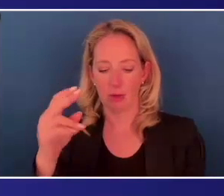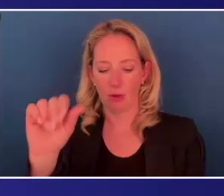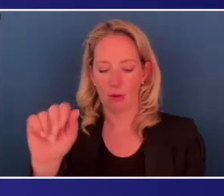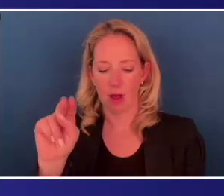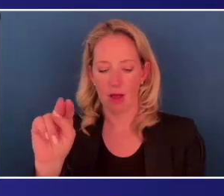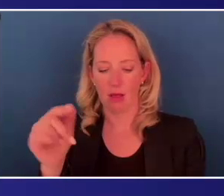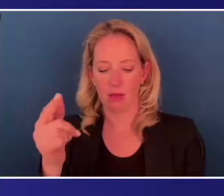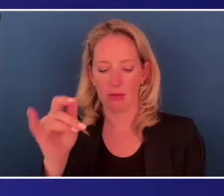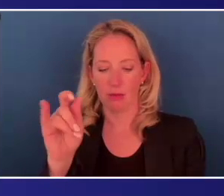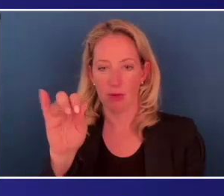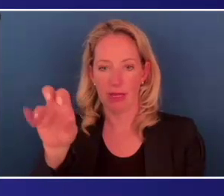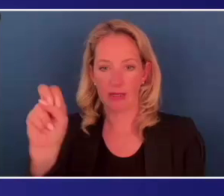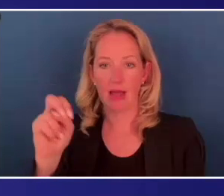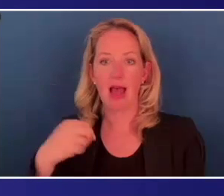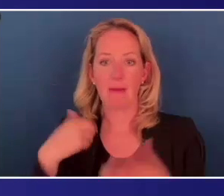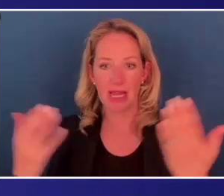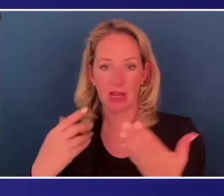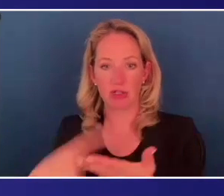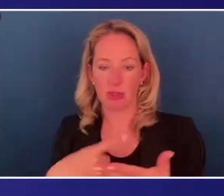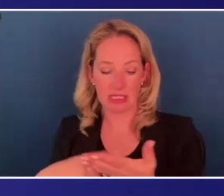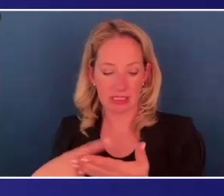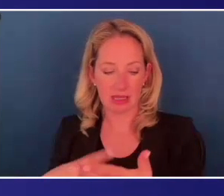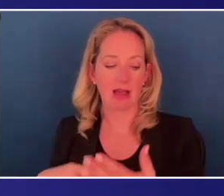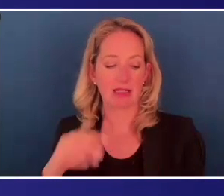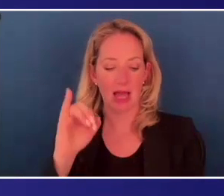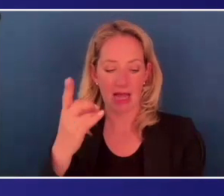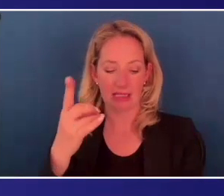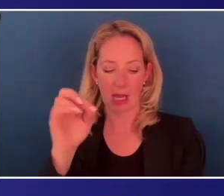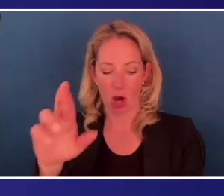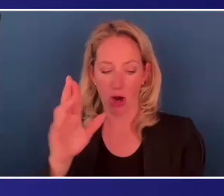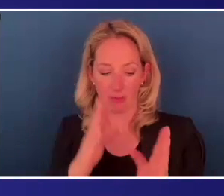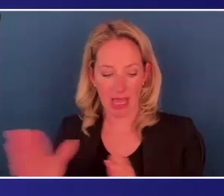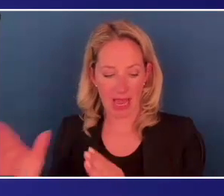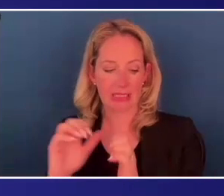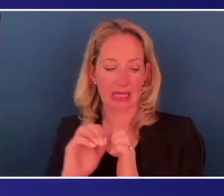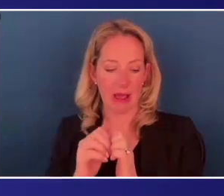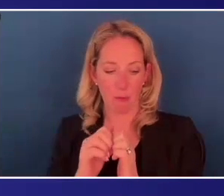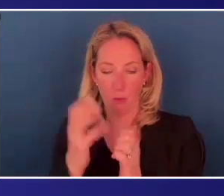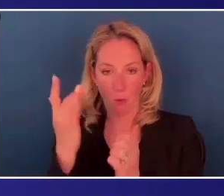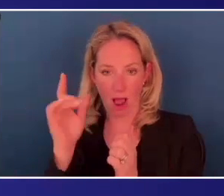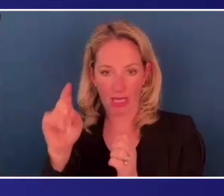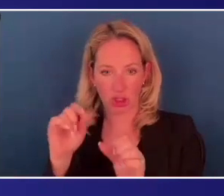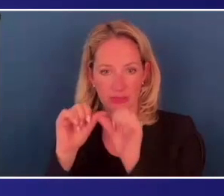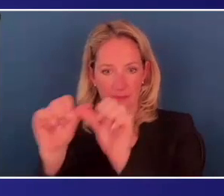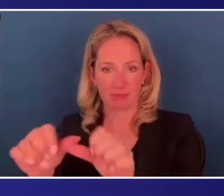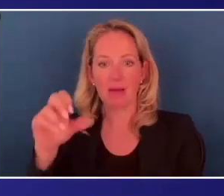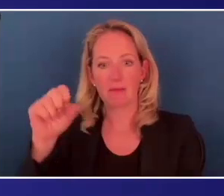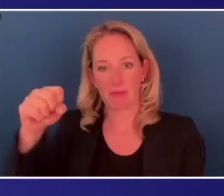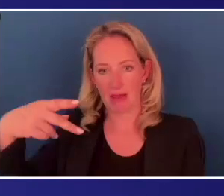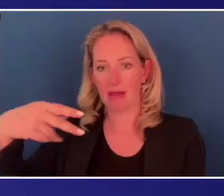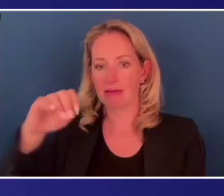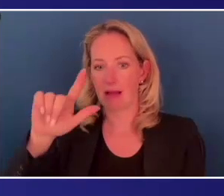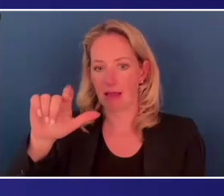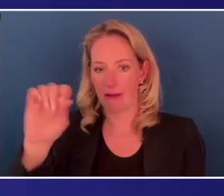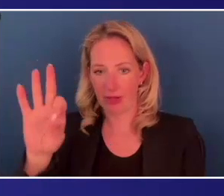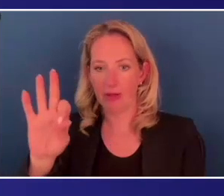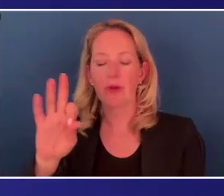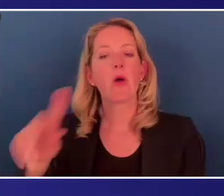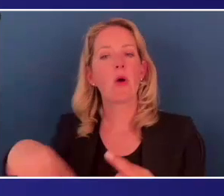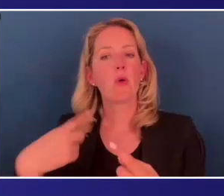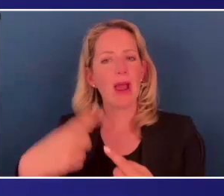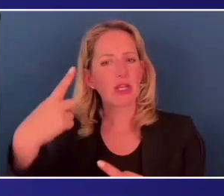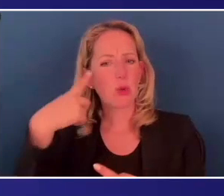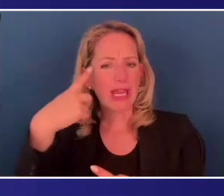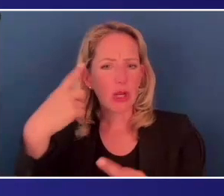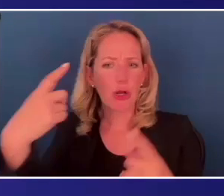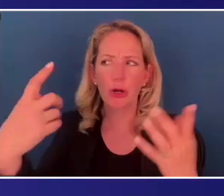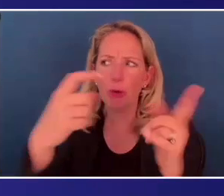The IDR plans and what it needs to be maintained and expanded. And when you hear the words American dream, what do they mean to you?